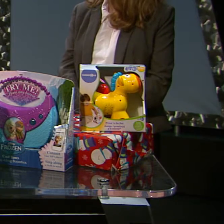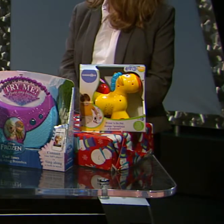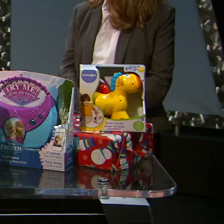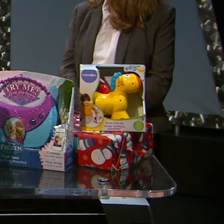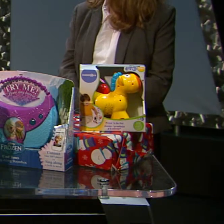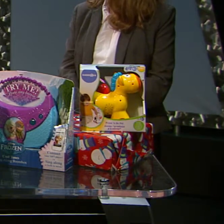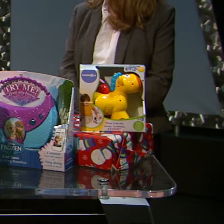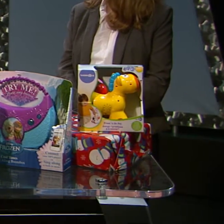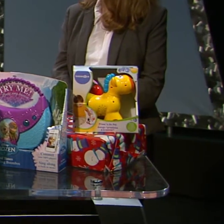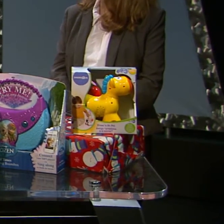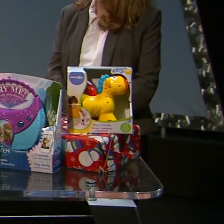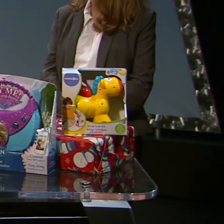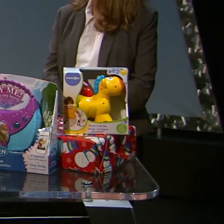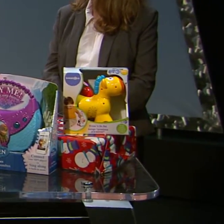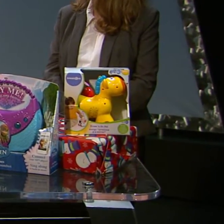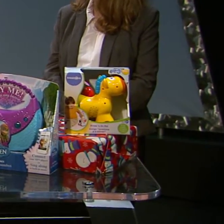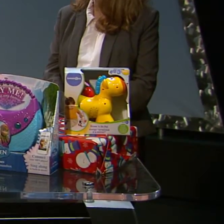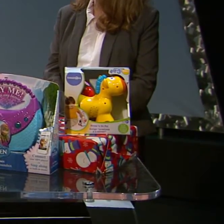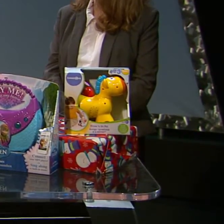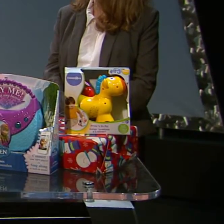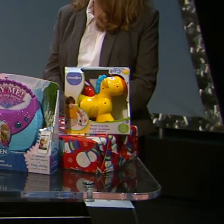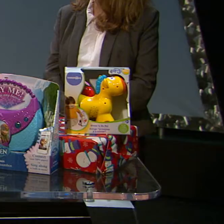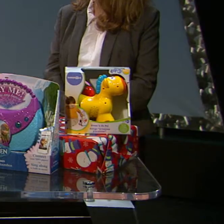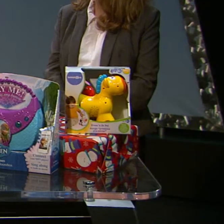while you’re still in the store shopping for toys.